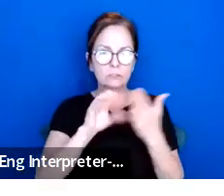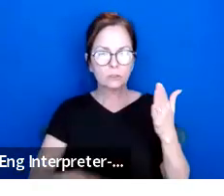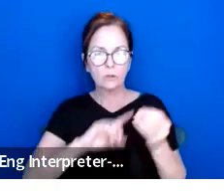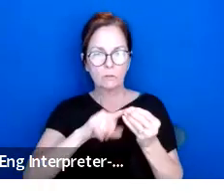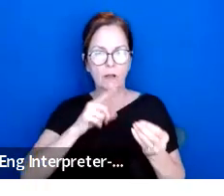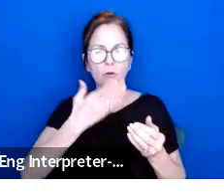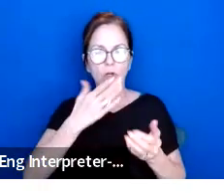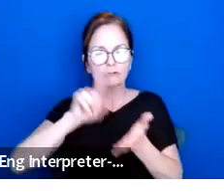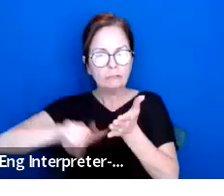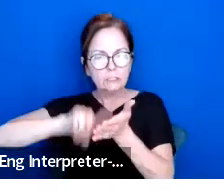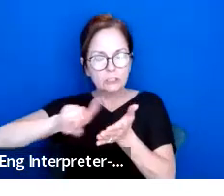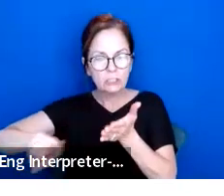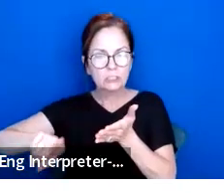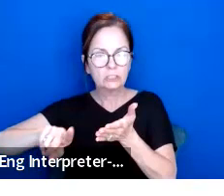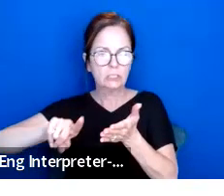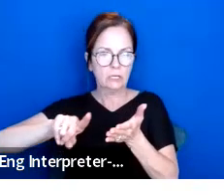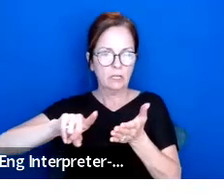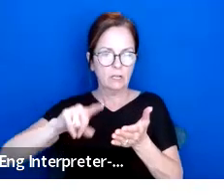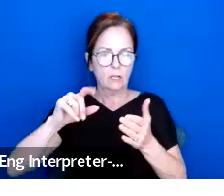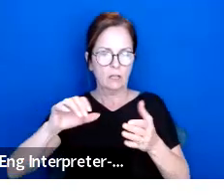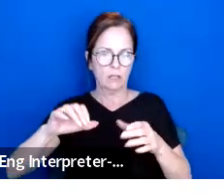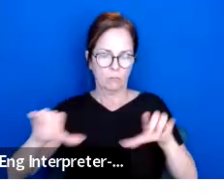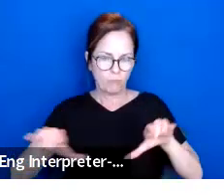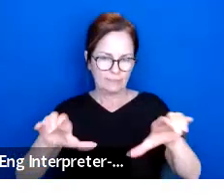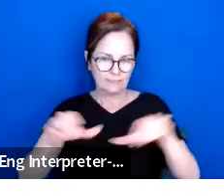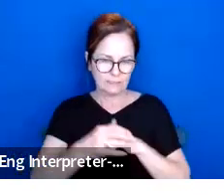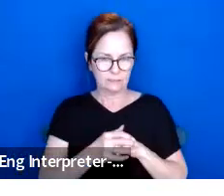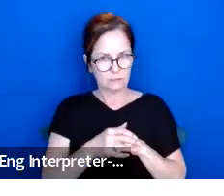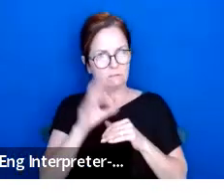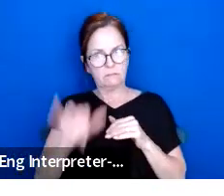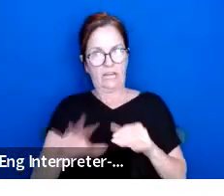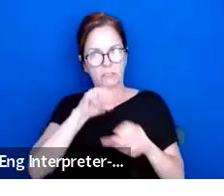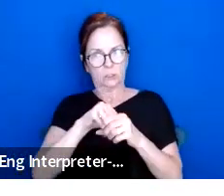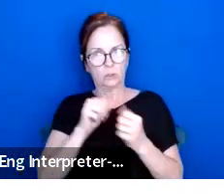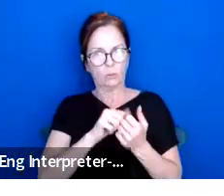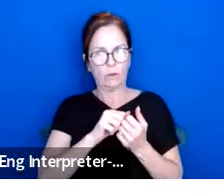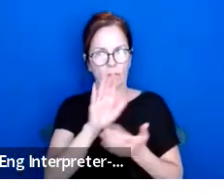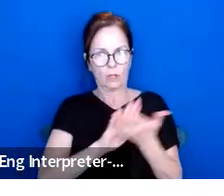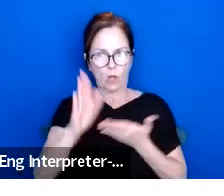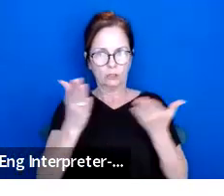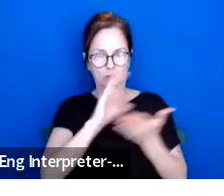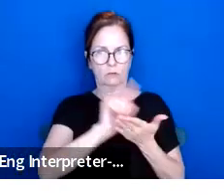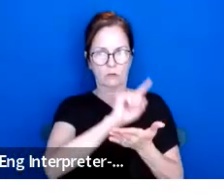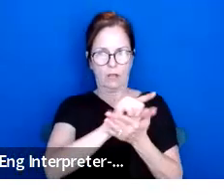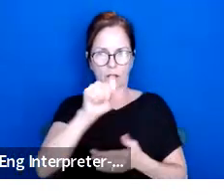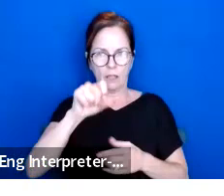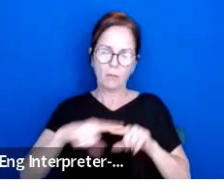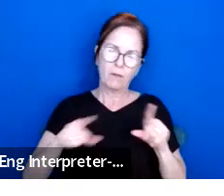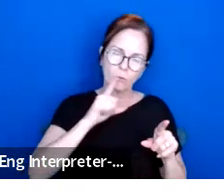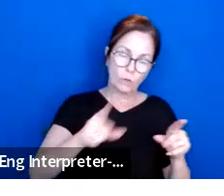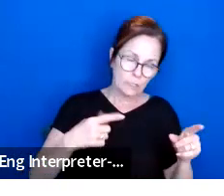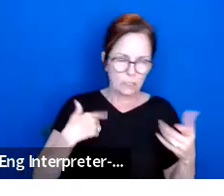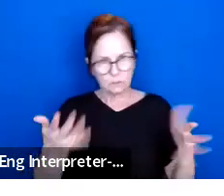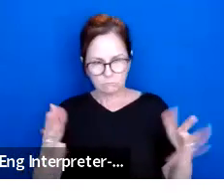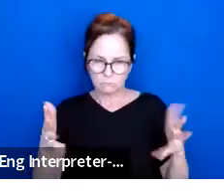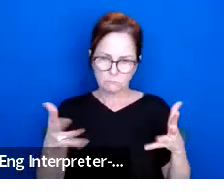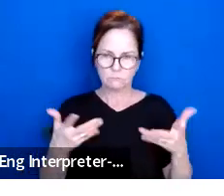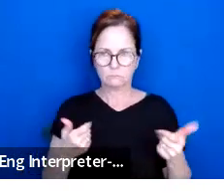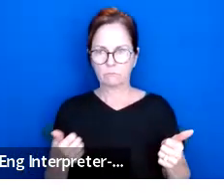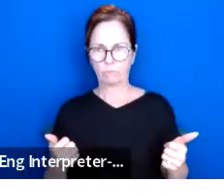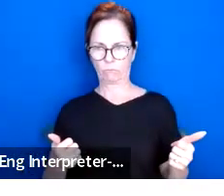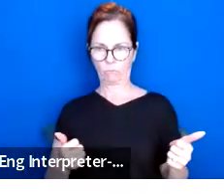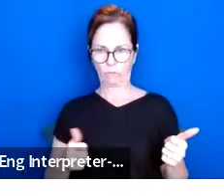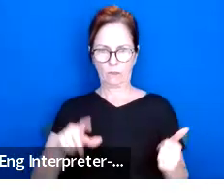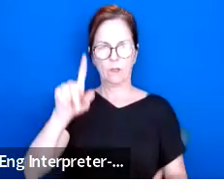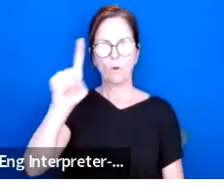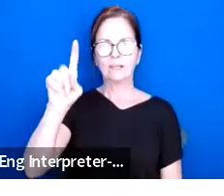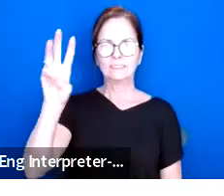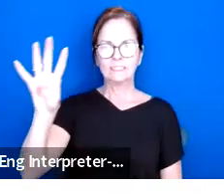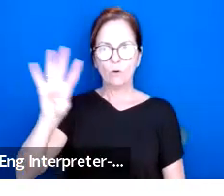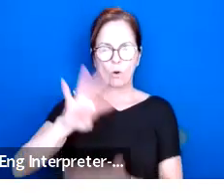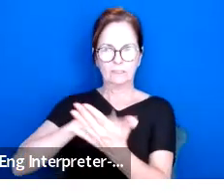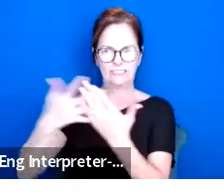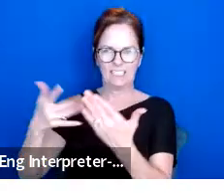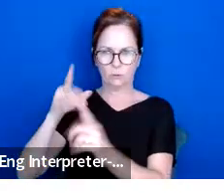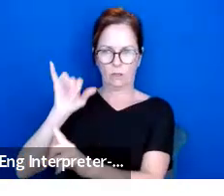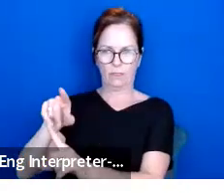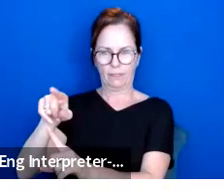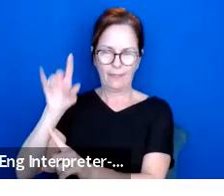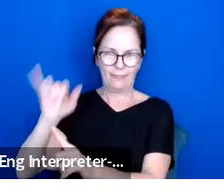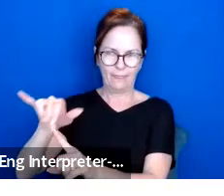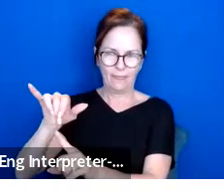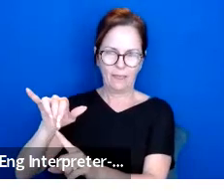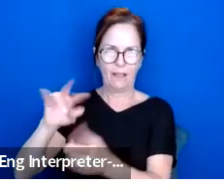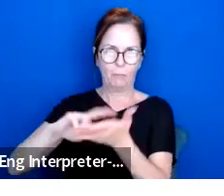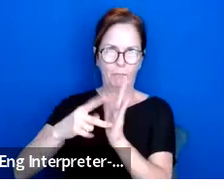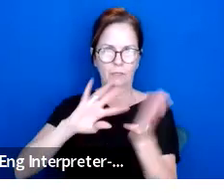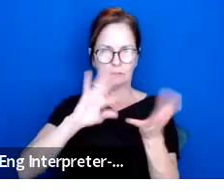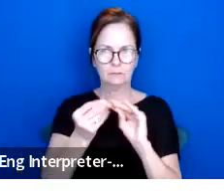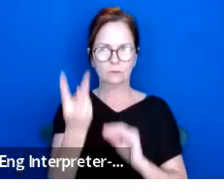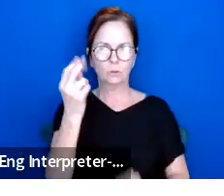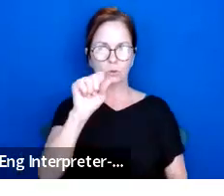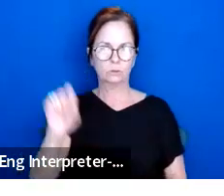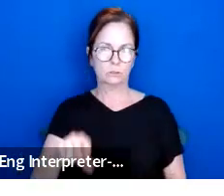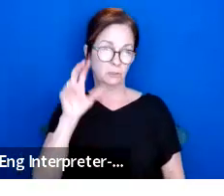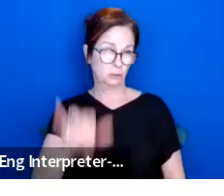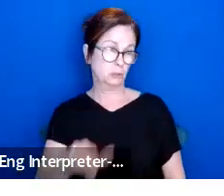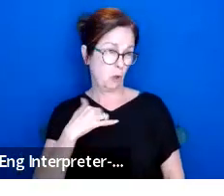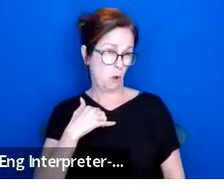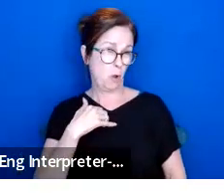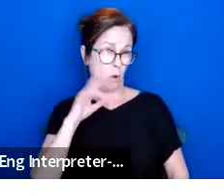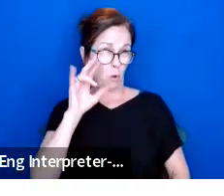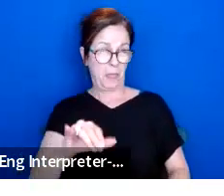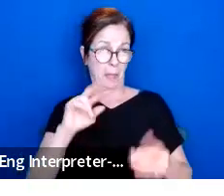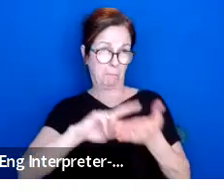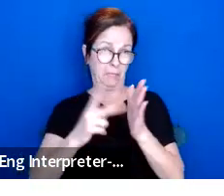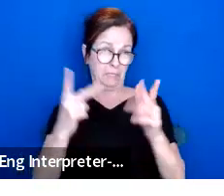That is service. It's about how you capture those particular hours. So but loosely speaking, how for those of us who are on a 1 64 schedule which which are the basically the 2 semesters It averages out to about 5 HA week on average.